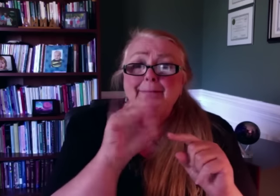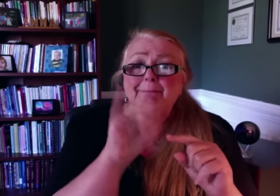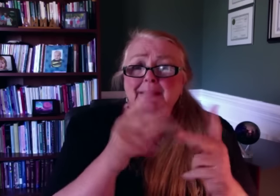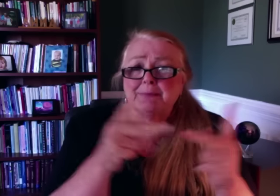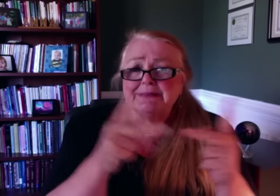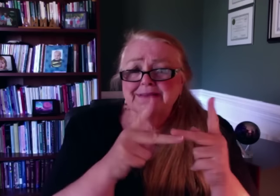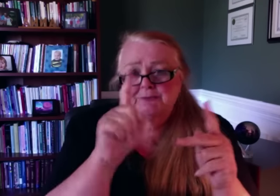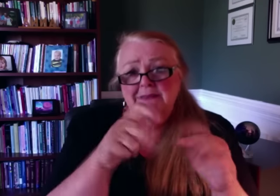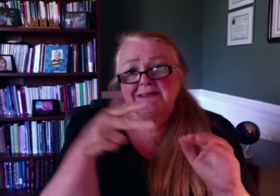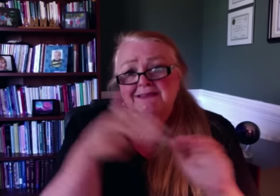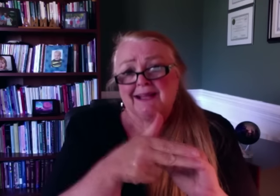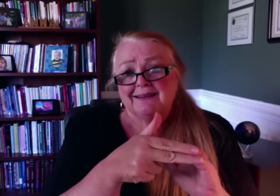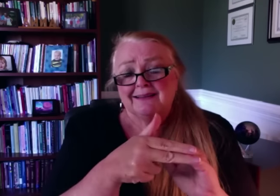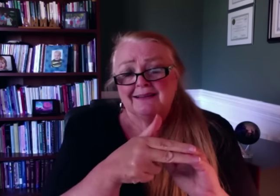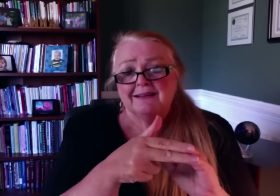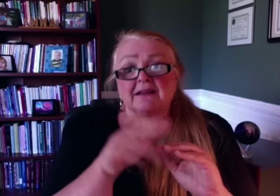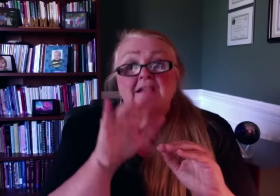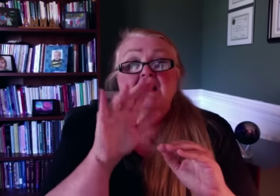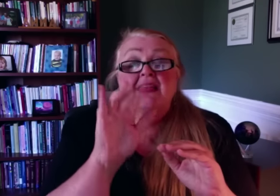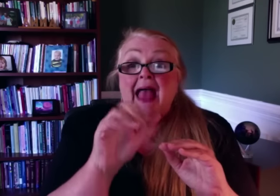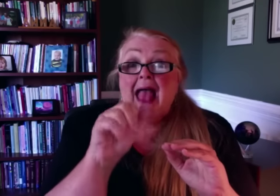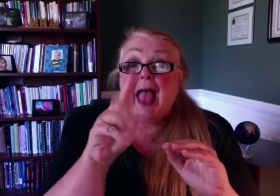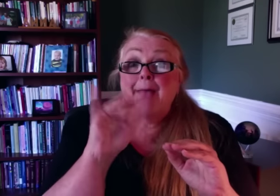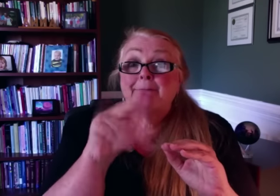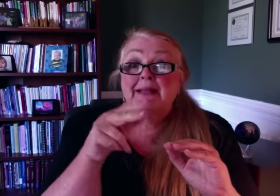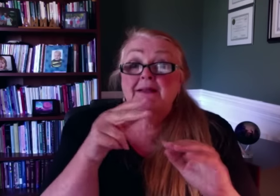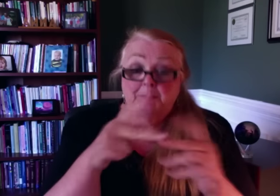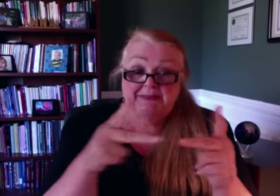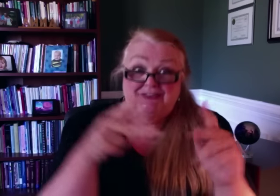It also resulted in the elimination of one administrative position, which happened to be